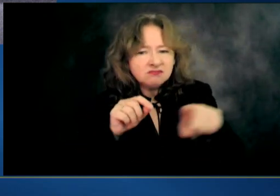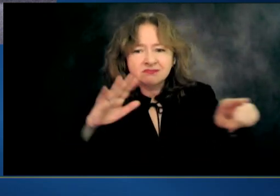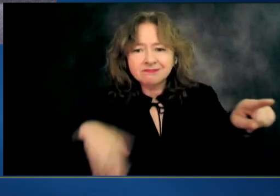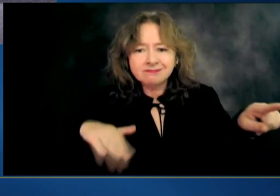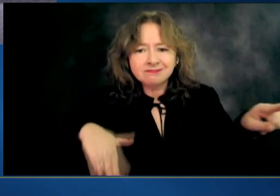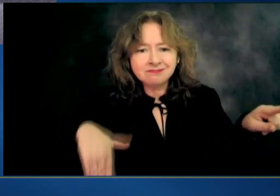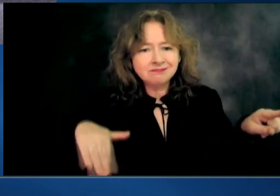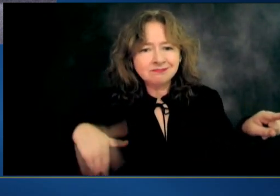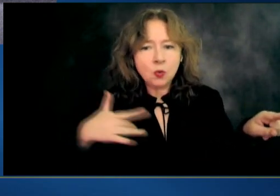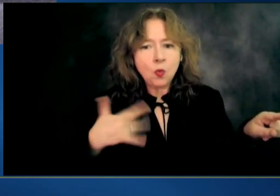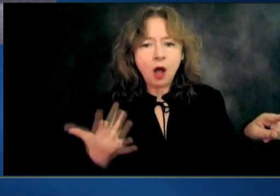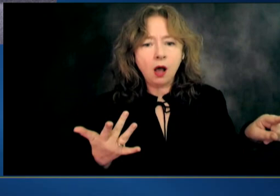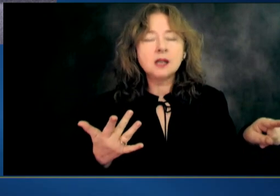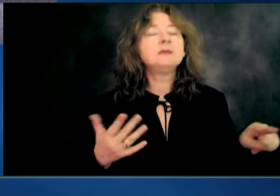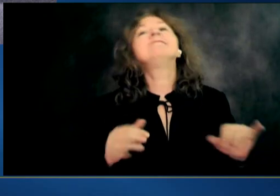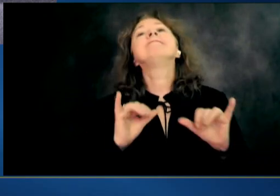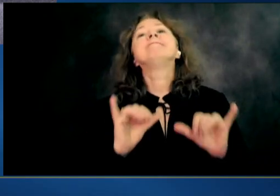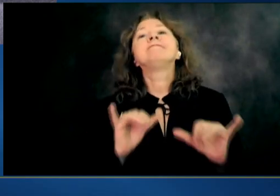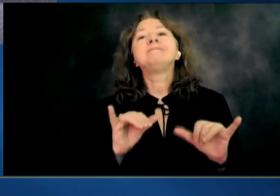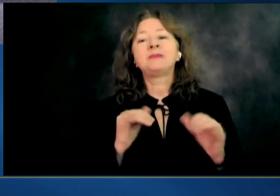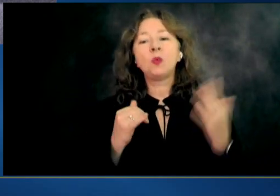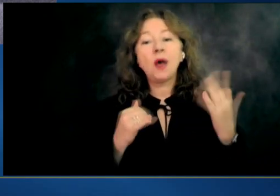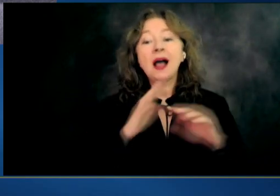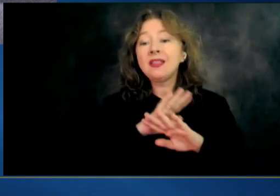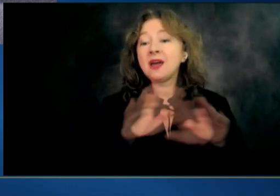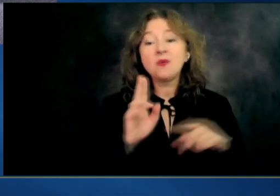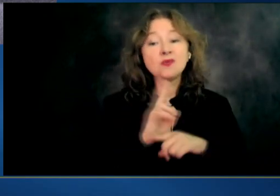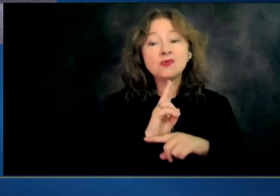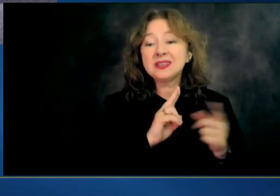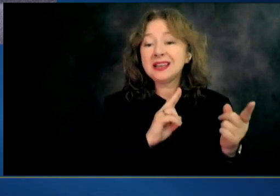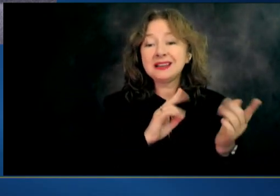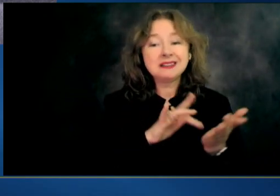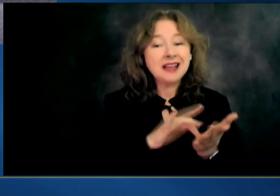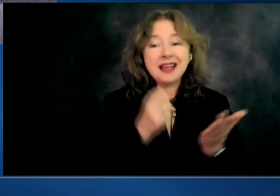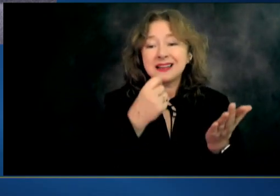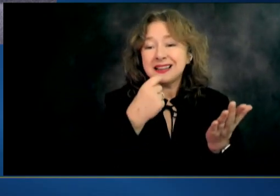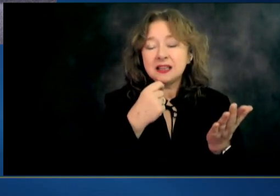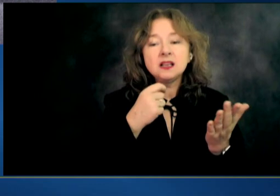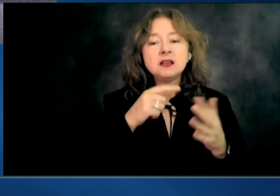And the reasons they weren't taking it, there were some patient barriers. Patients were like